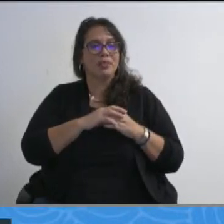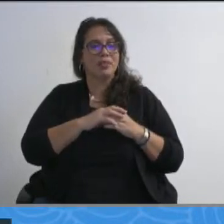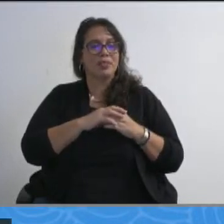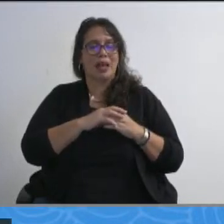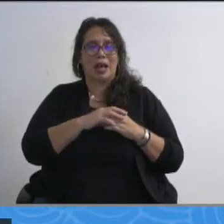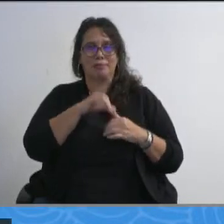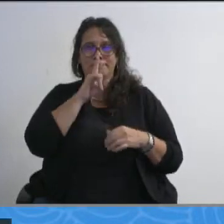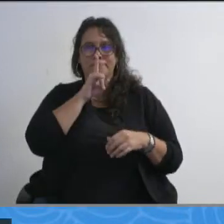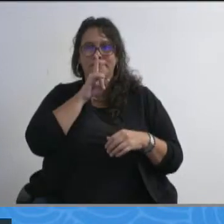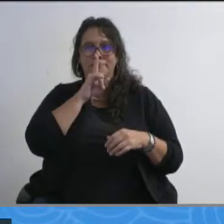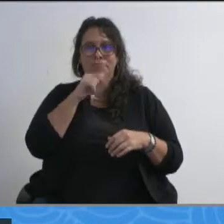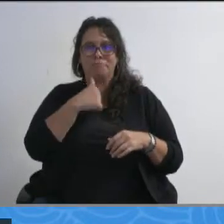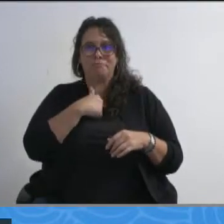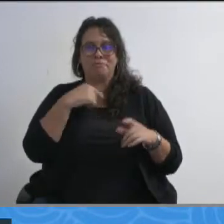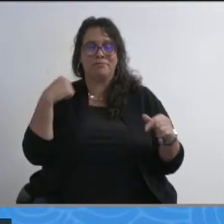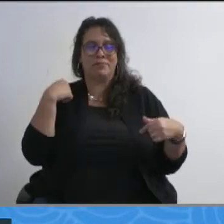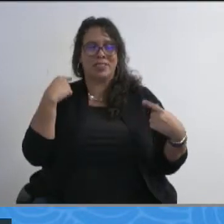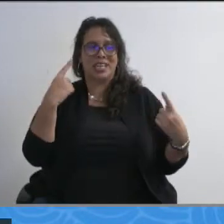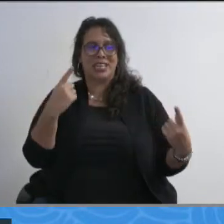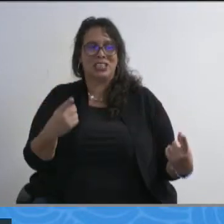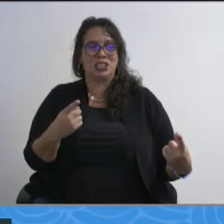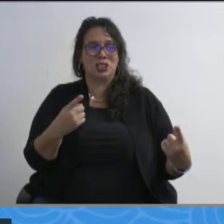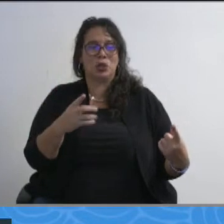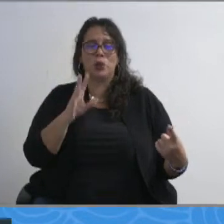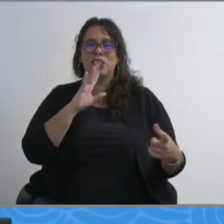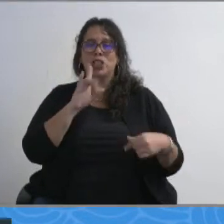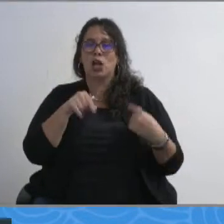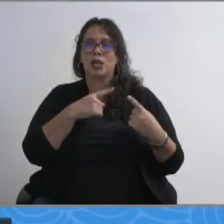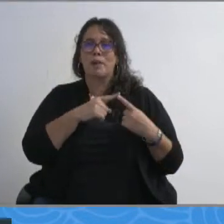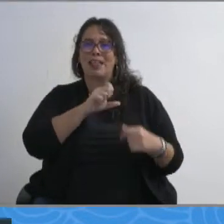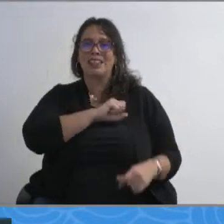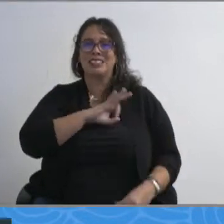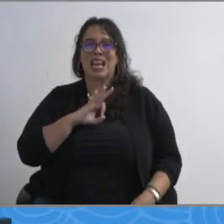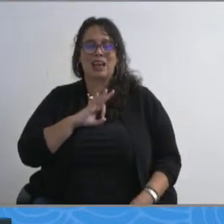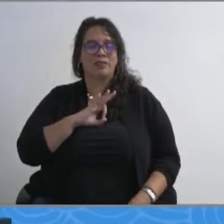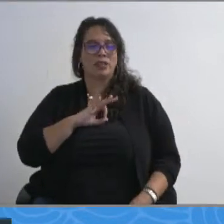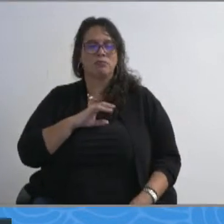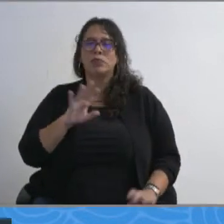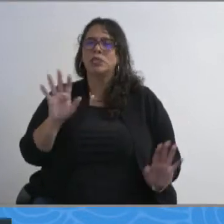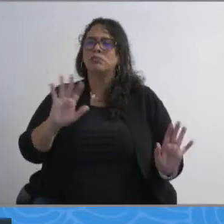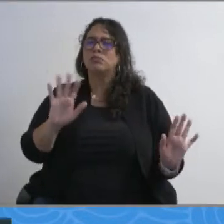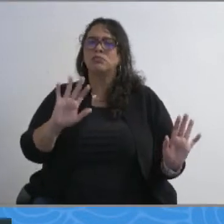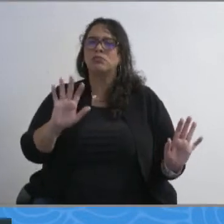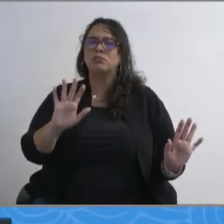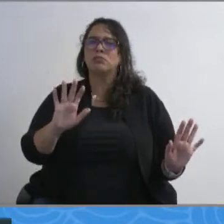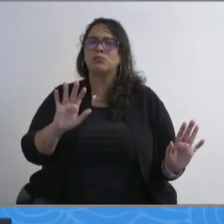until there were kudos brought up about the staff. And not that the staff meaning they're teaching.